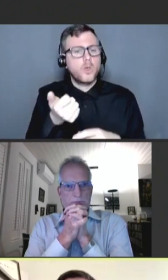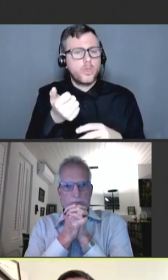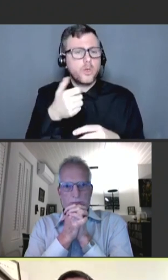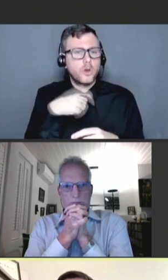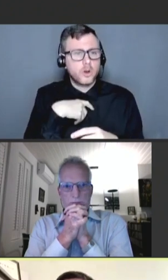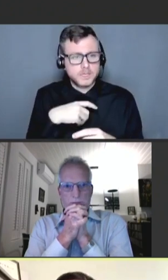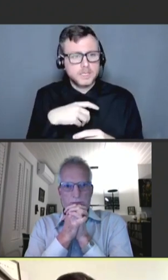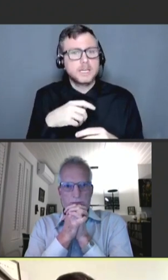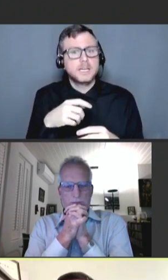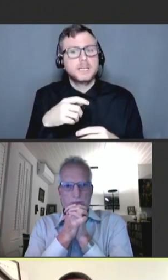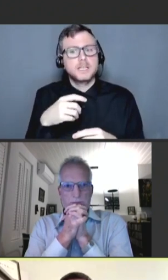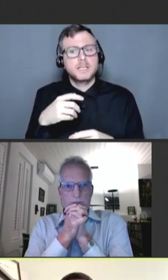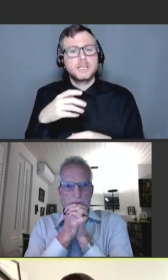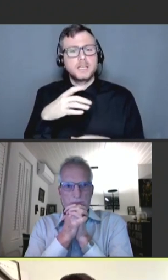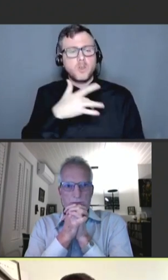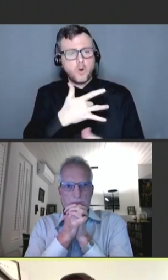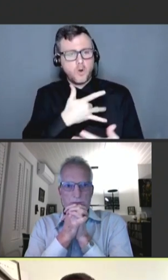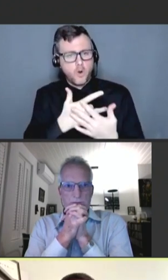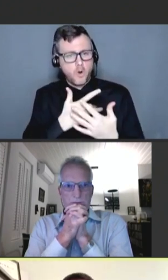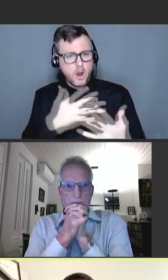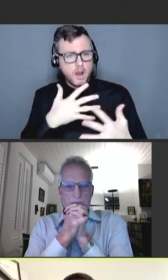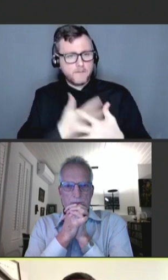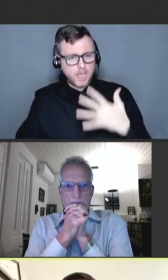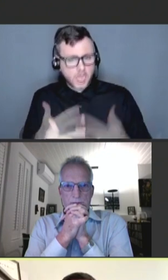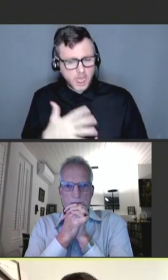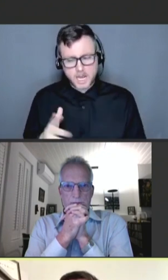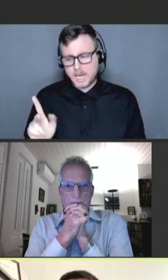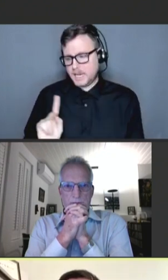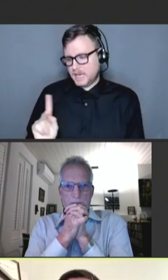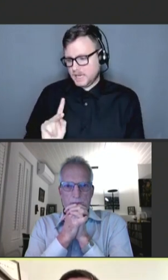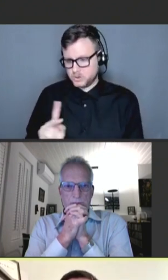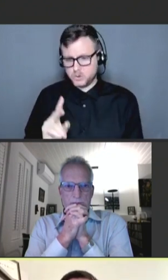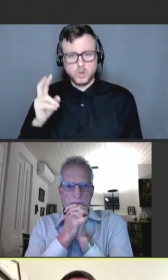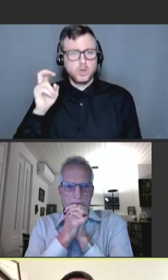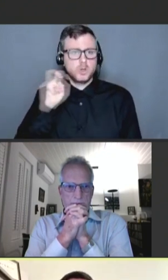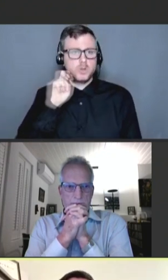reduction in the cardiovascular space, the kidney space, neuropathy disorders, but much